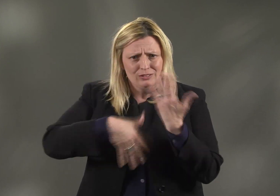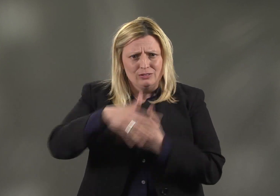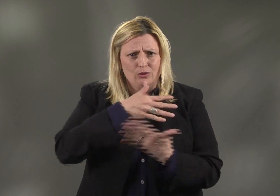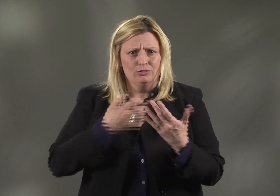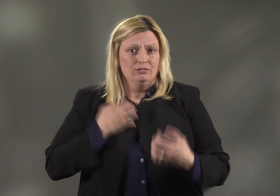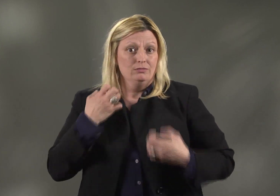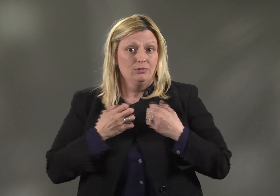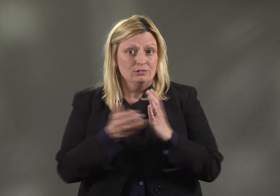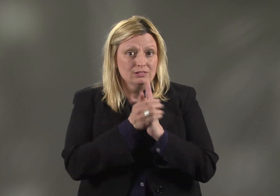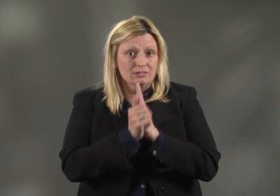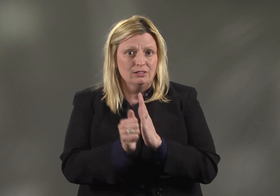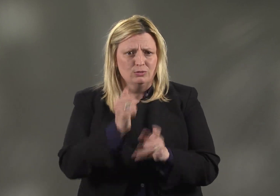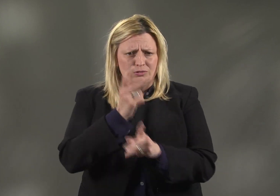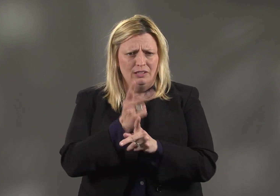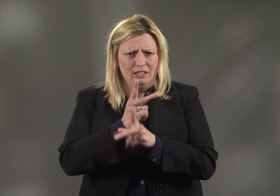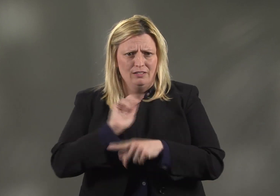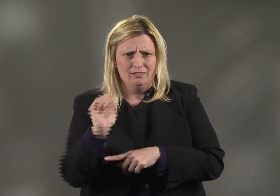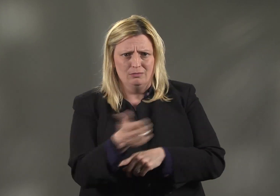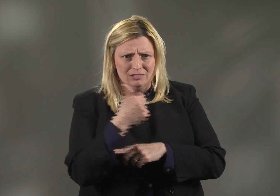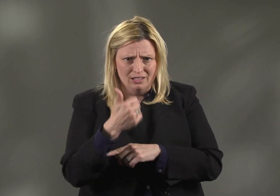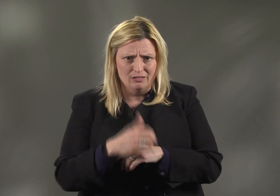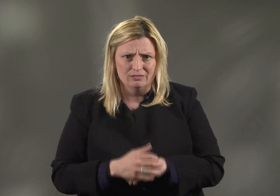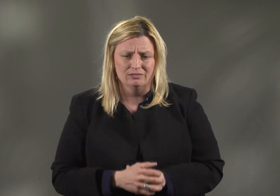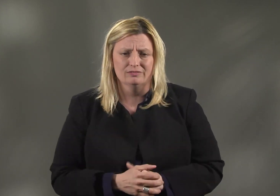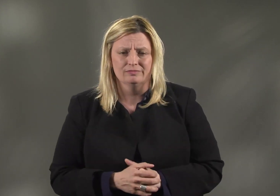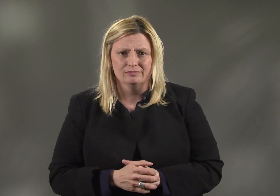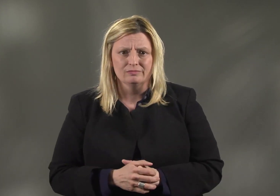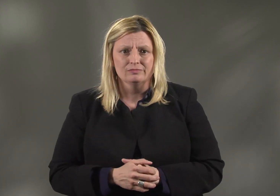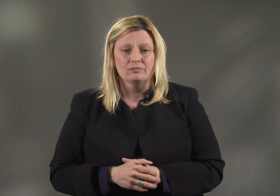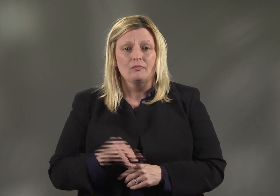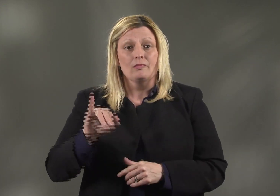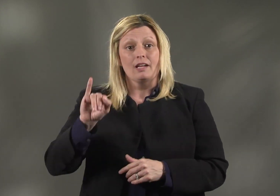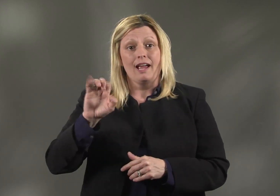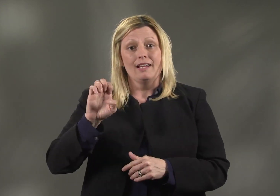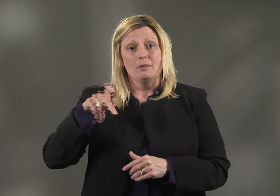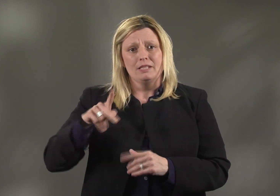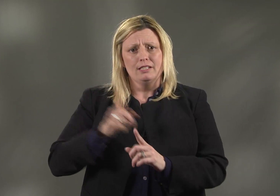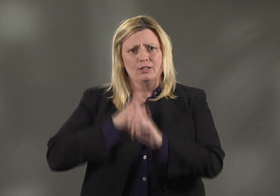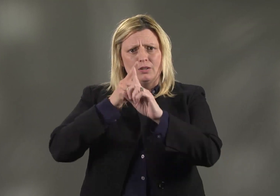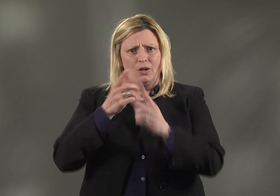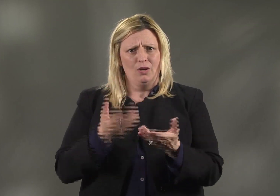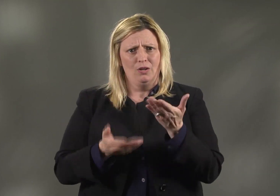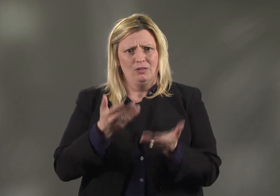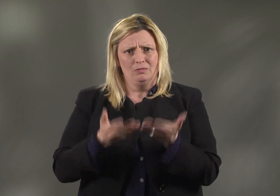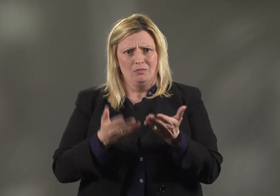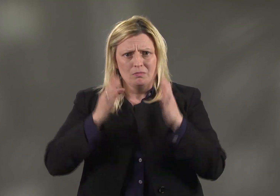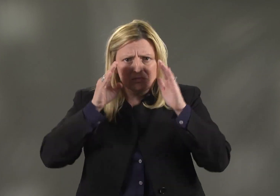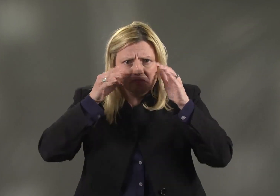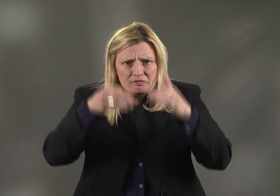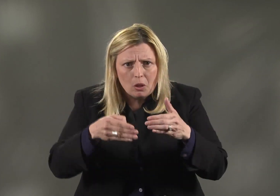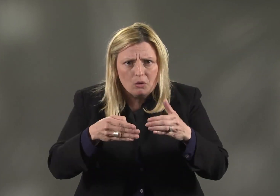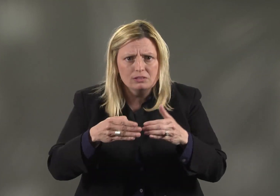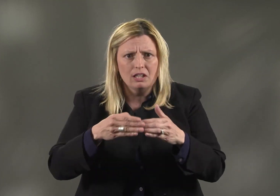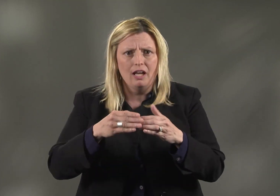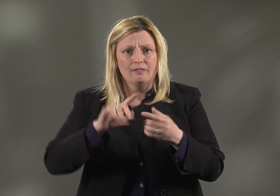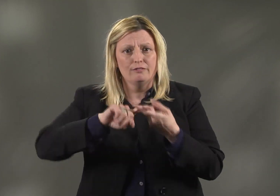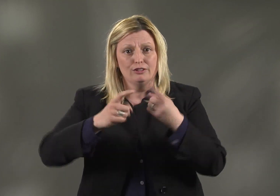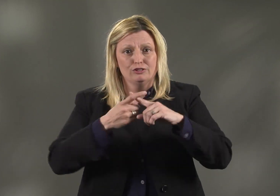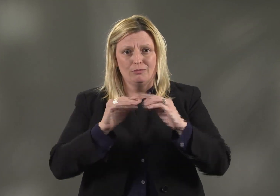social and emotional skills to take care of themselves. IEP goals might focus on friendship levels,